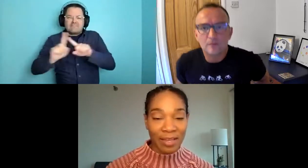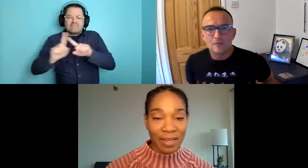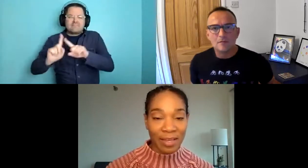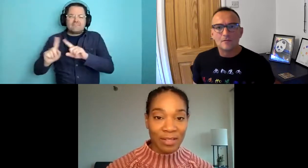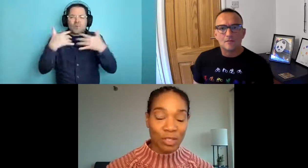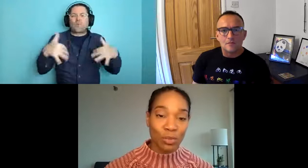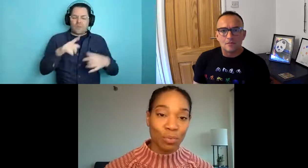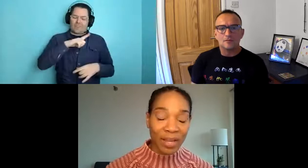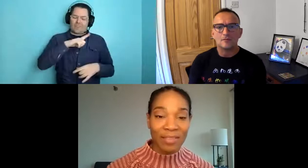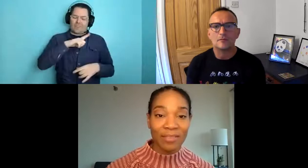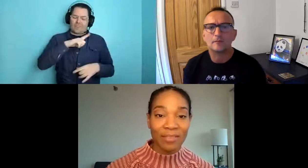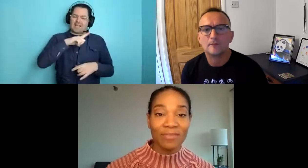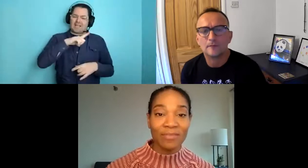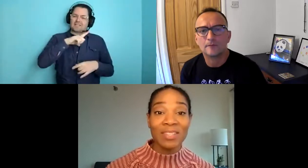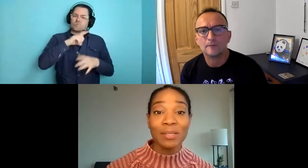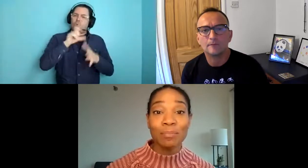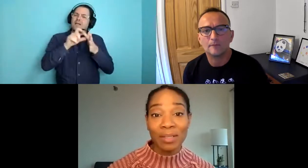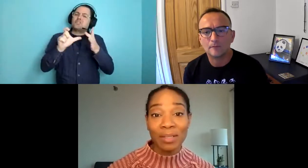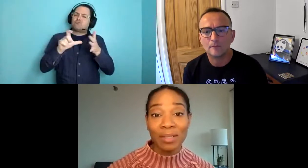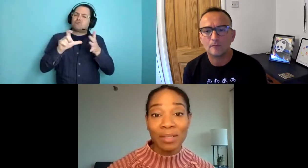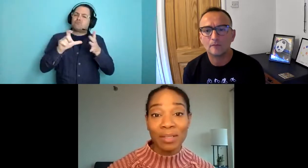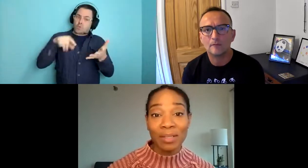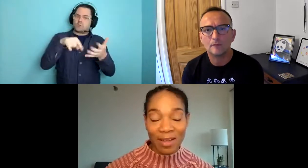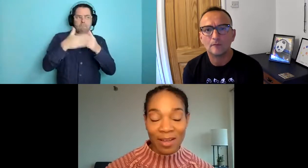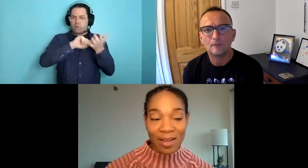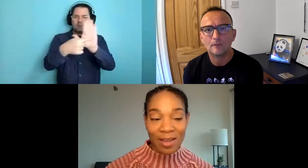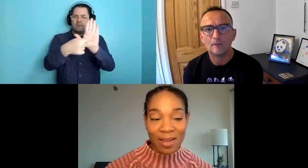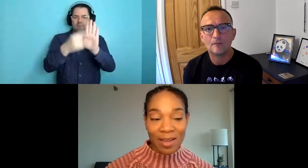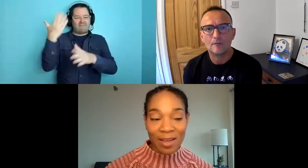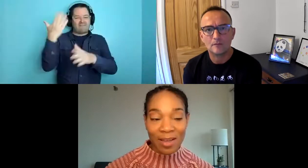not documented right, or celebrated in a way that it